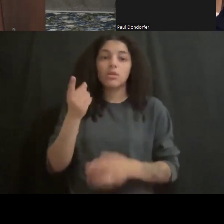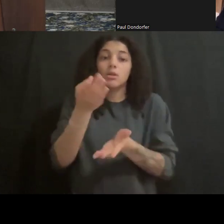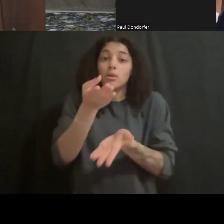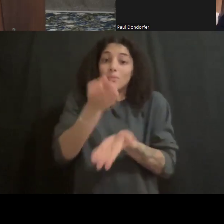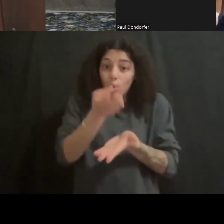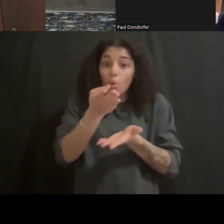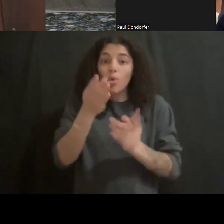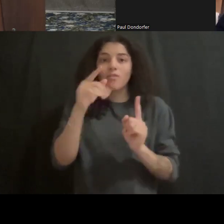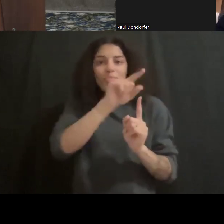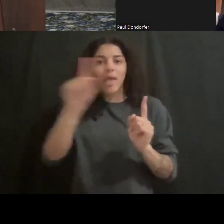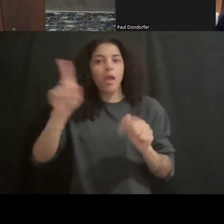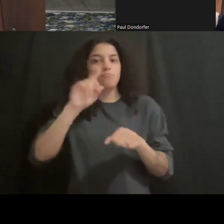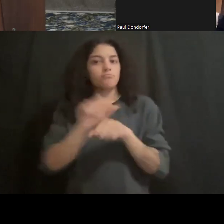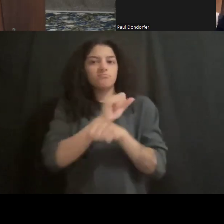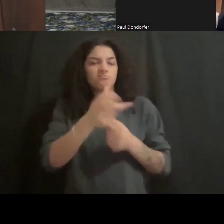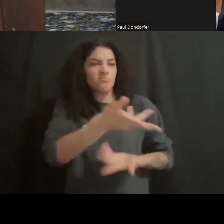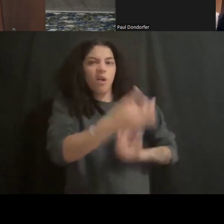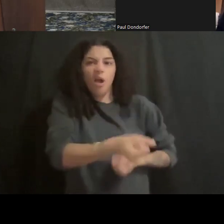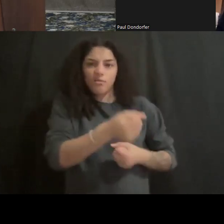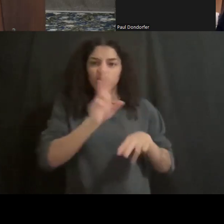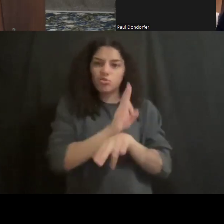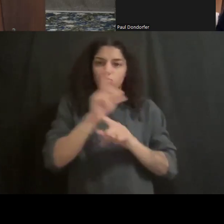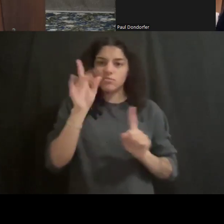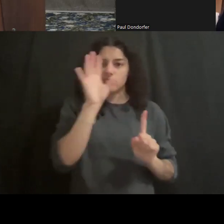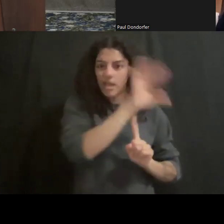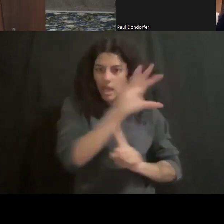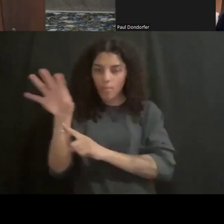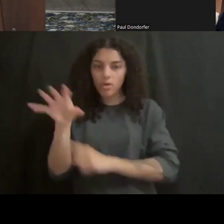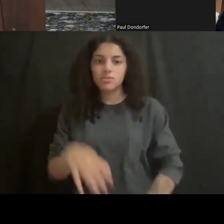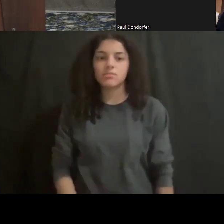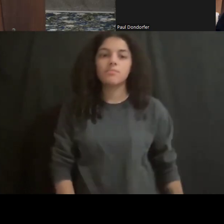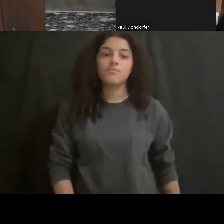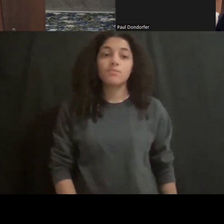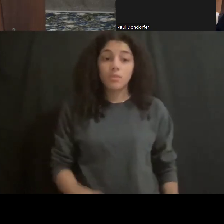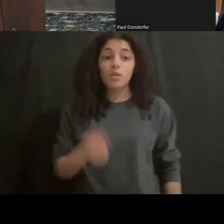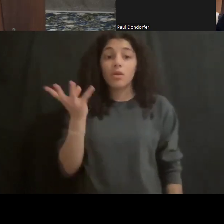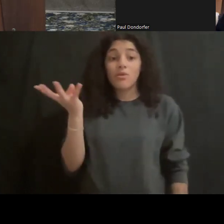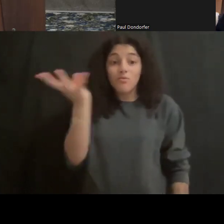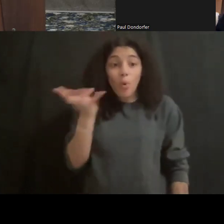cameras These four people however do not rise to the positions they now hold by being stupid